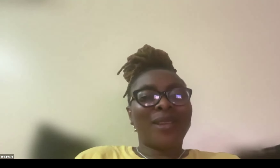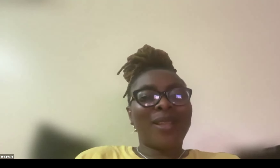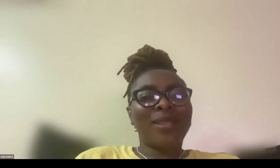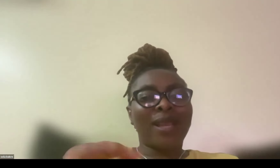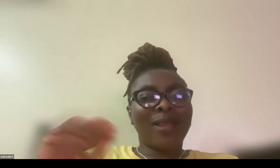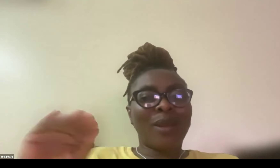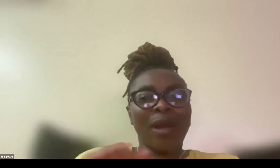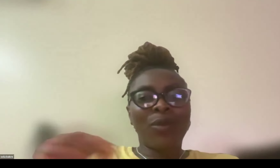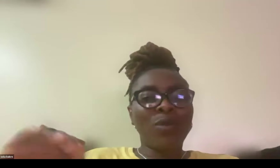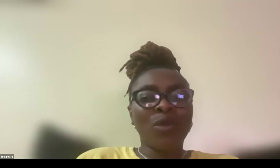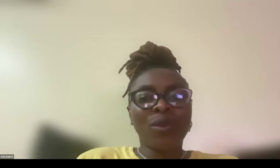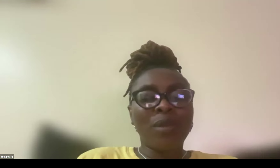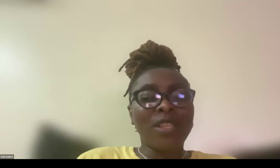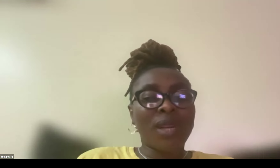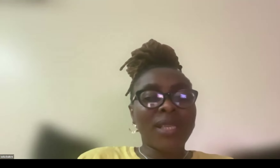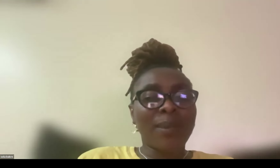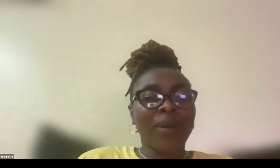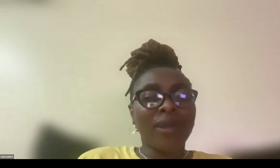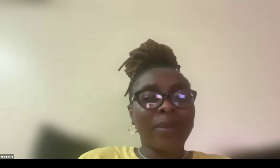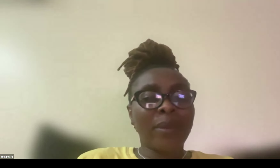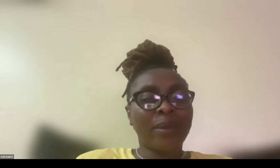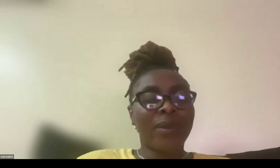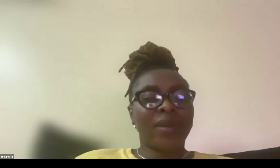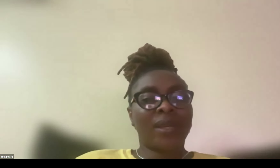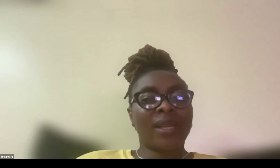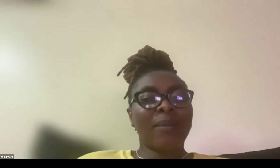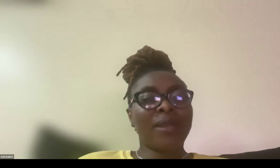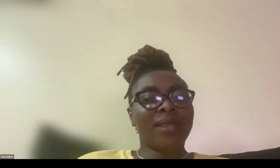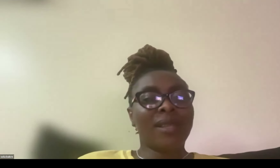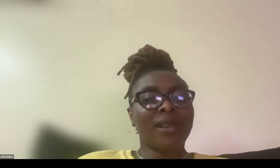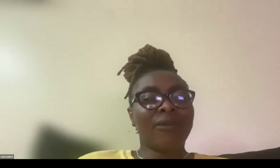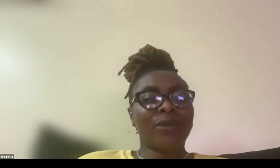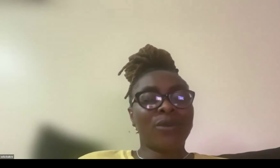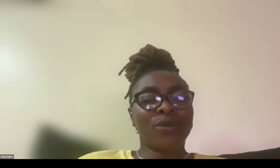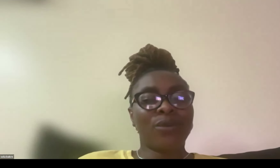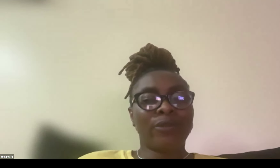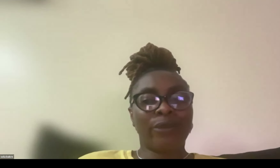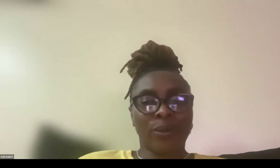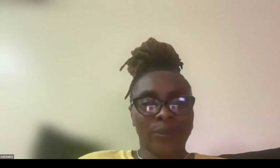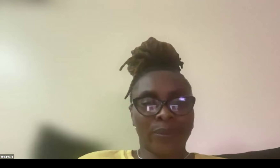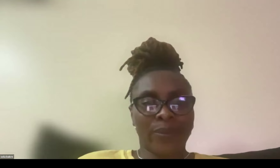sola bakre: at least you won't be distracted by other people, and that makes it easier for you to flow.